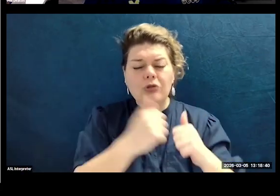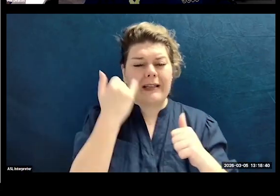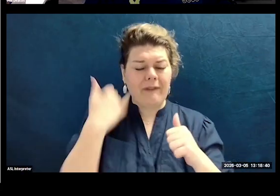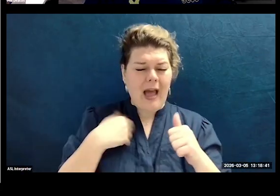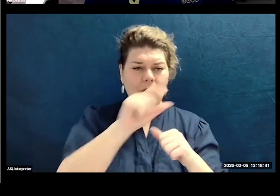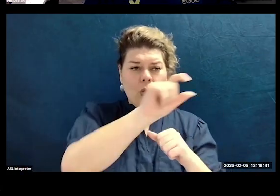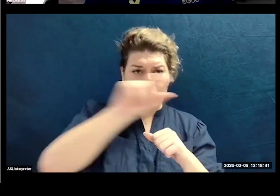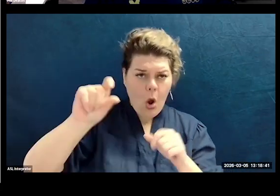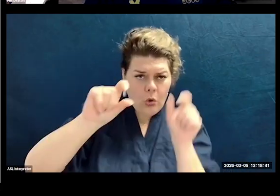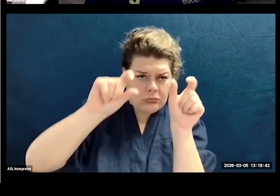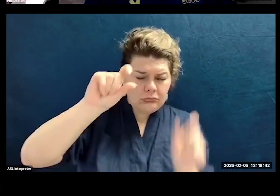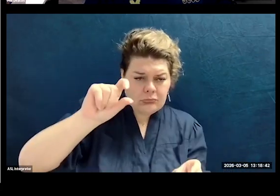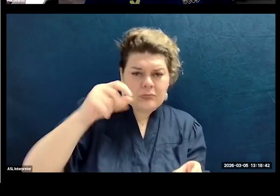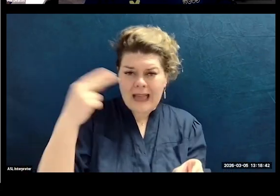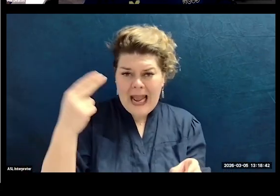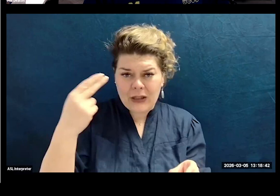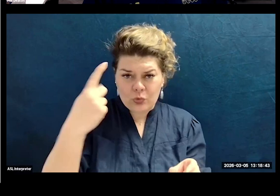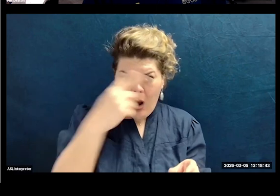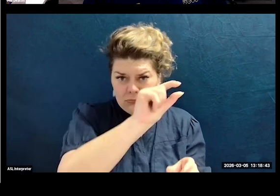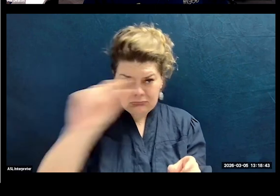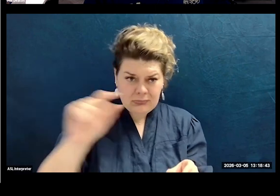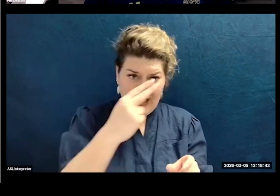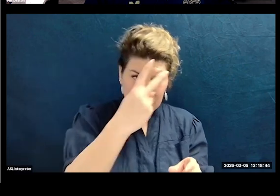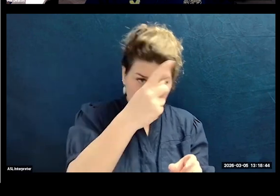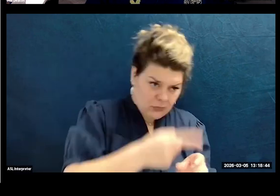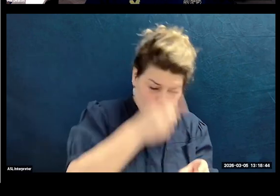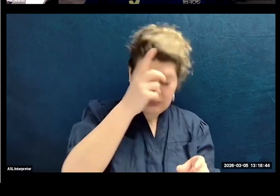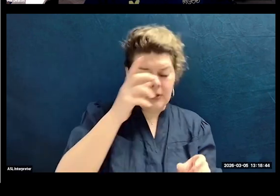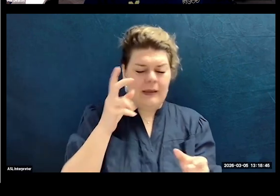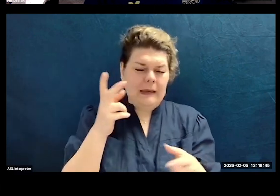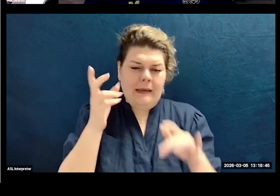are often not tagged correctly. We also see auto-tagging miss cells